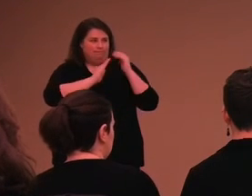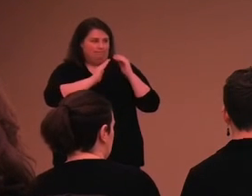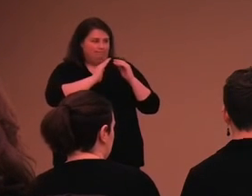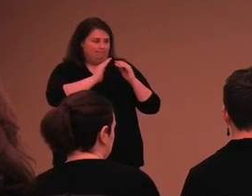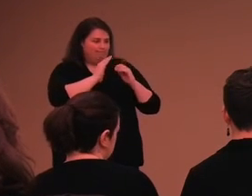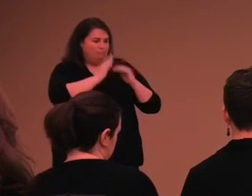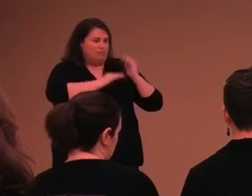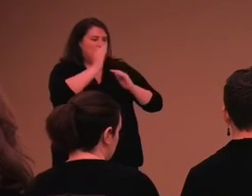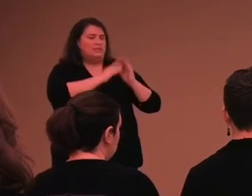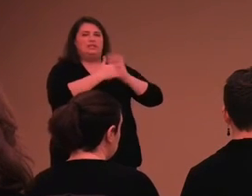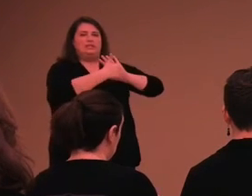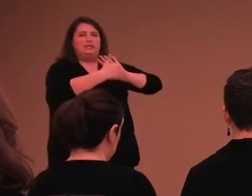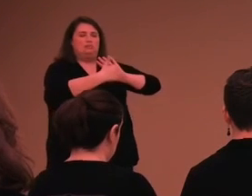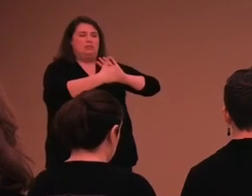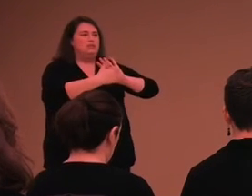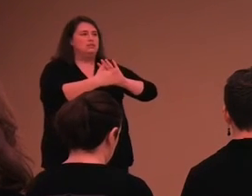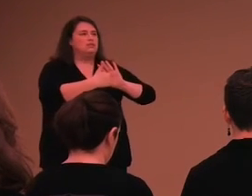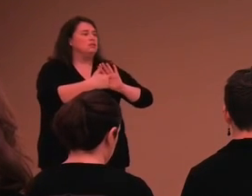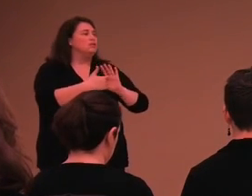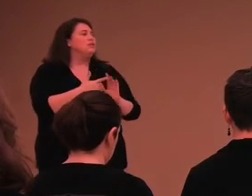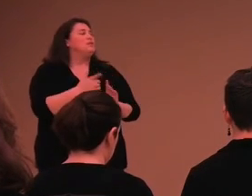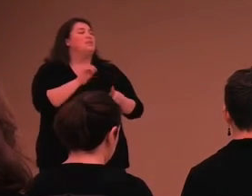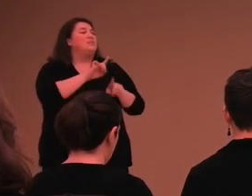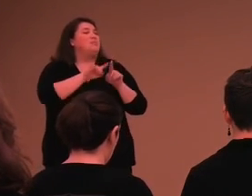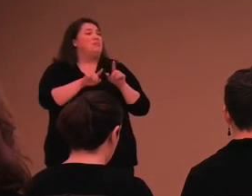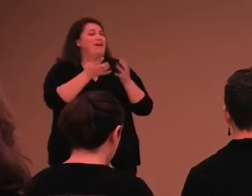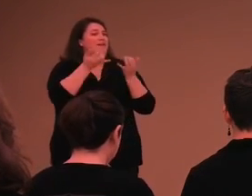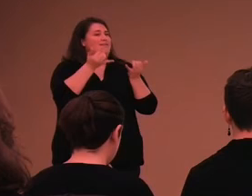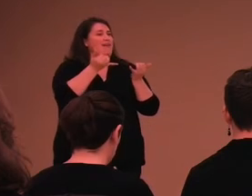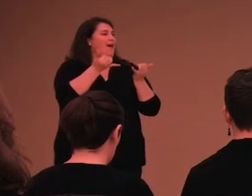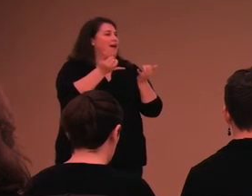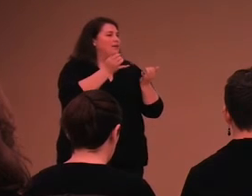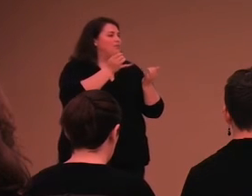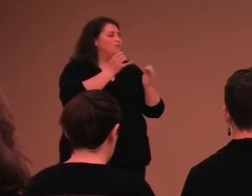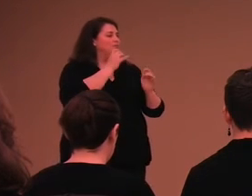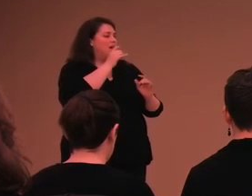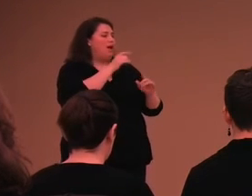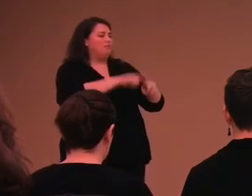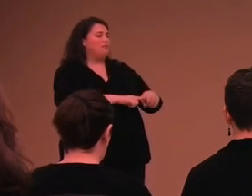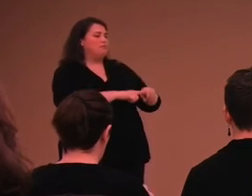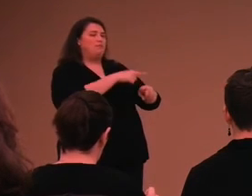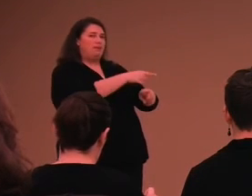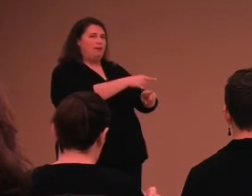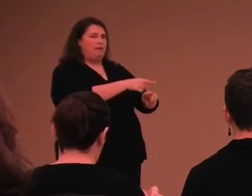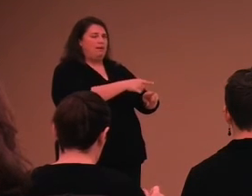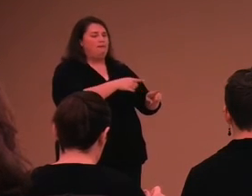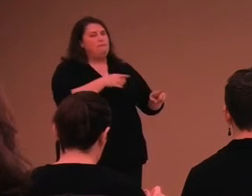But I will say that we are moving away from that to where we are bidding out